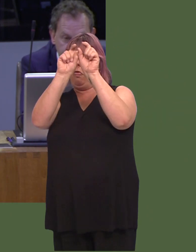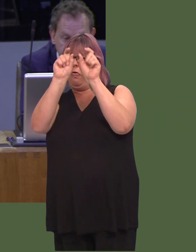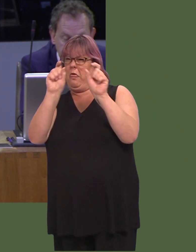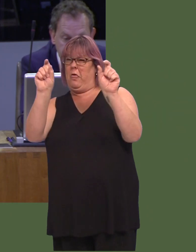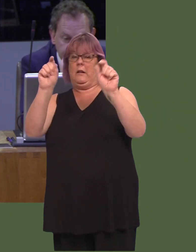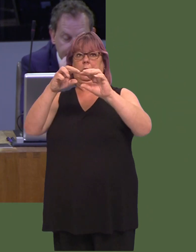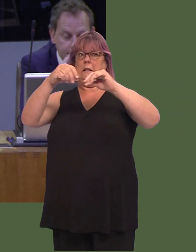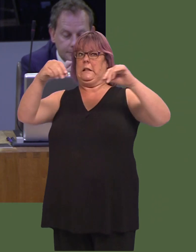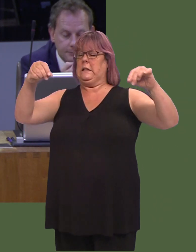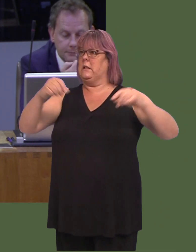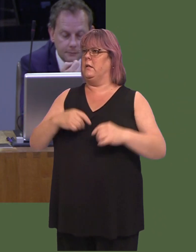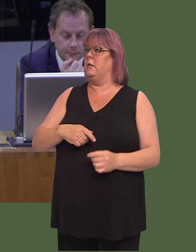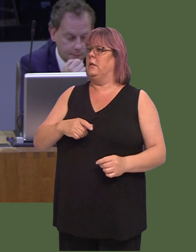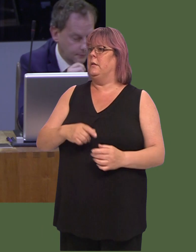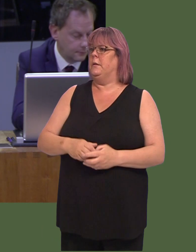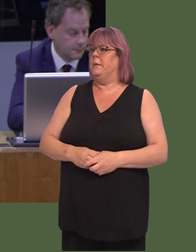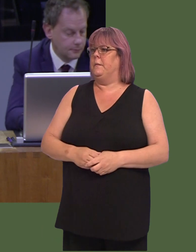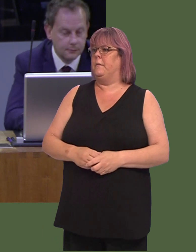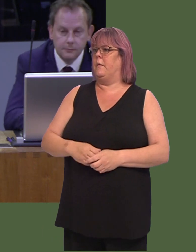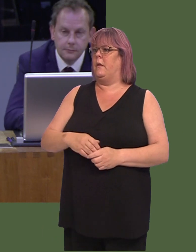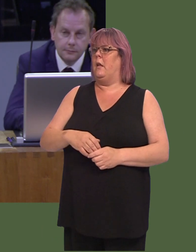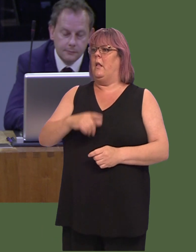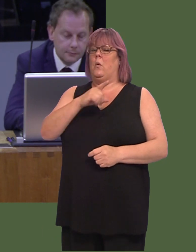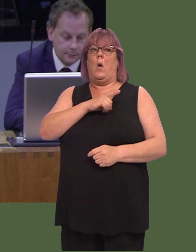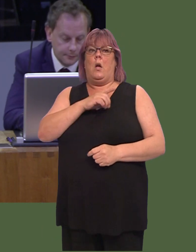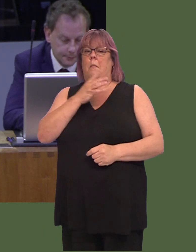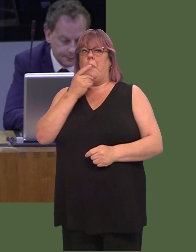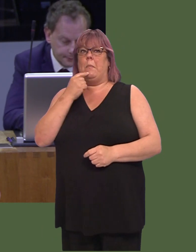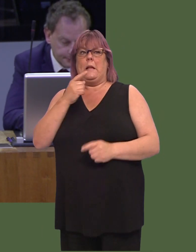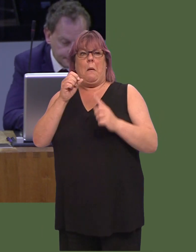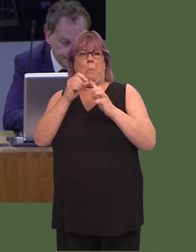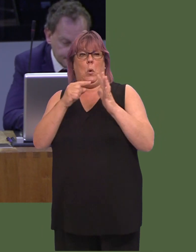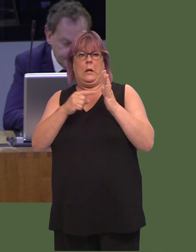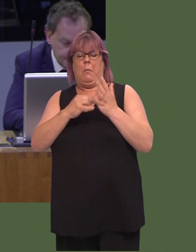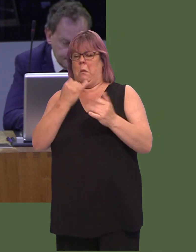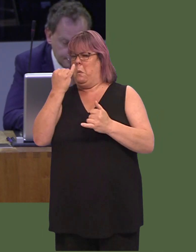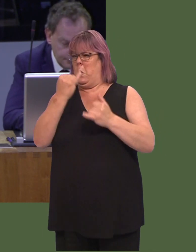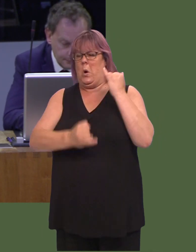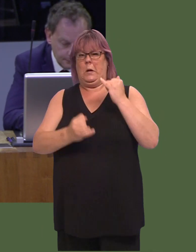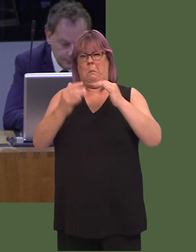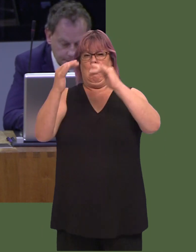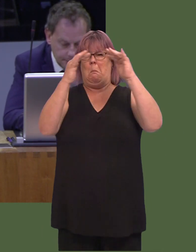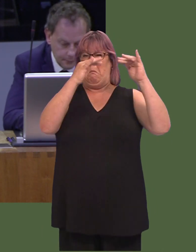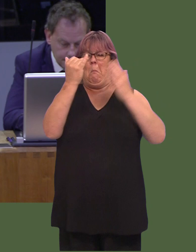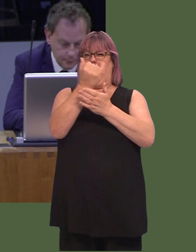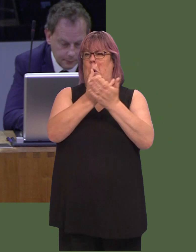So, it's little wonder that Port Talbot has been ranked as one of the most polluted towns